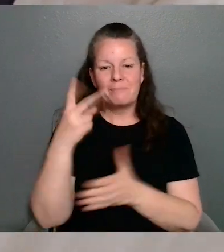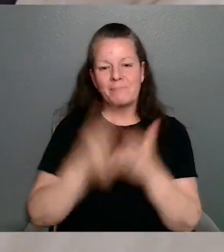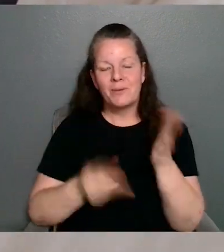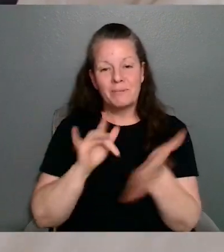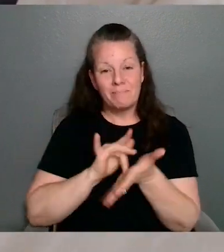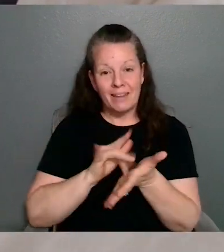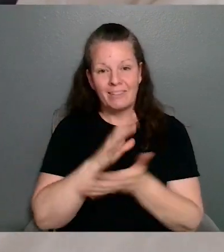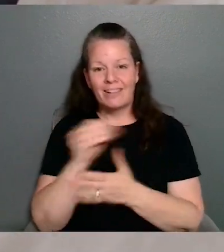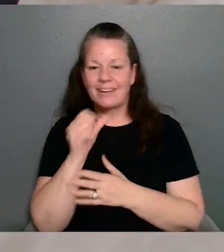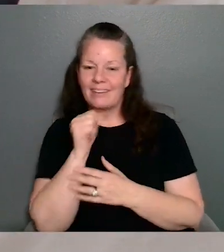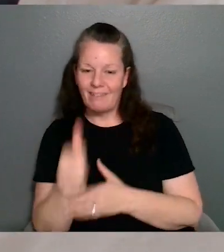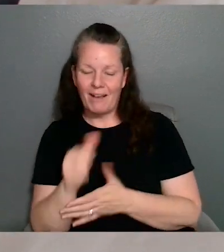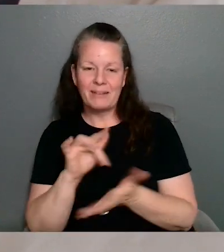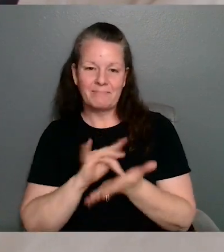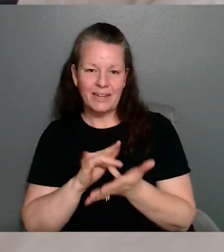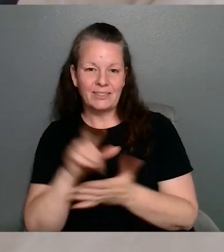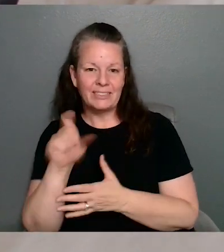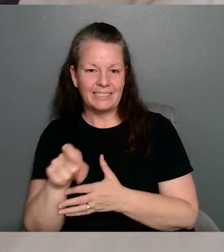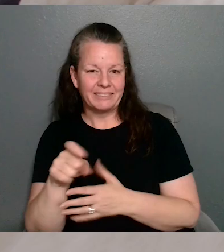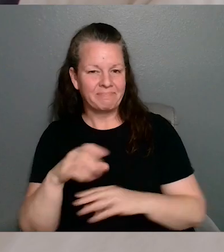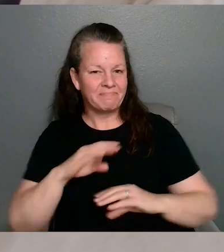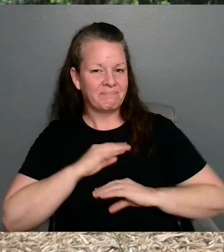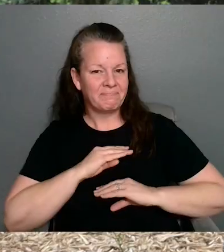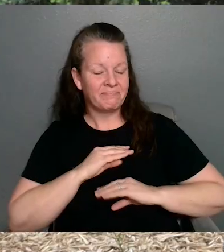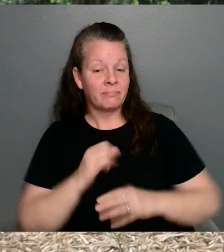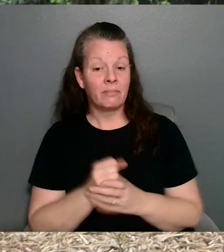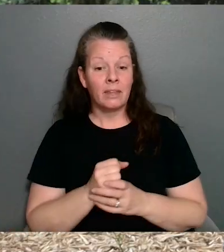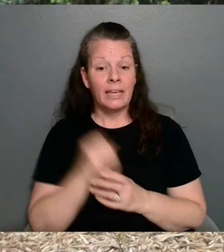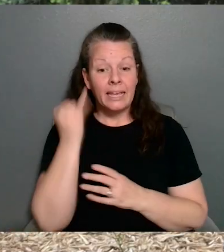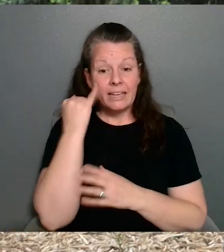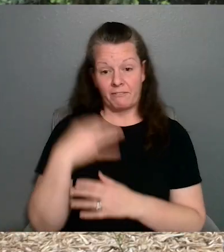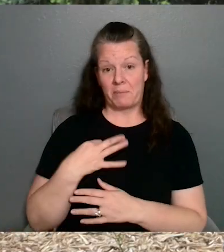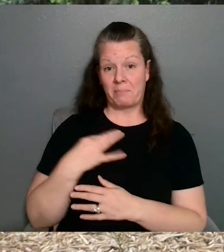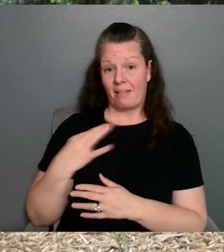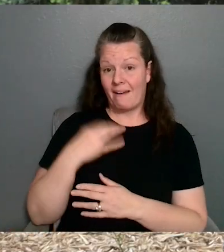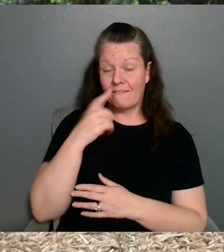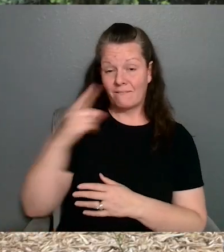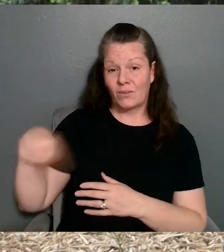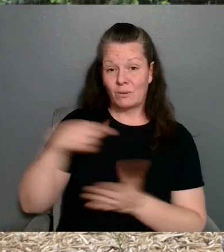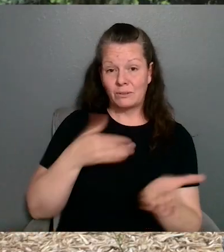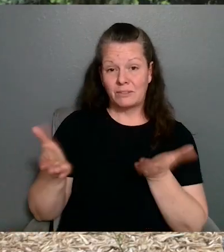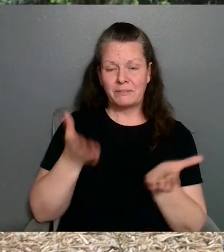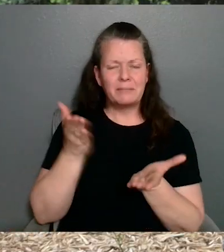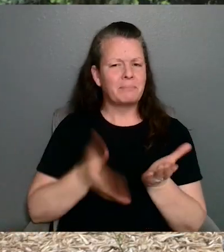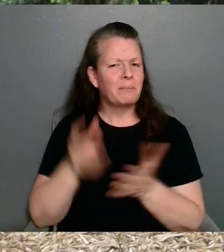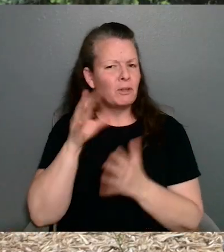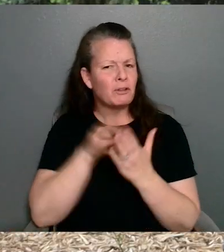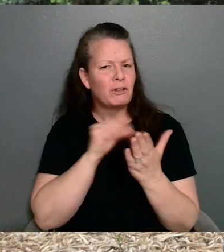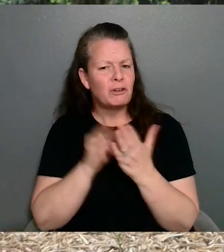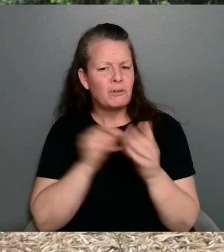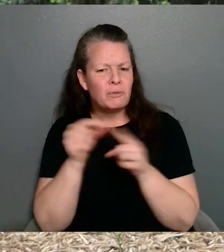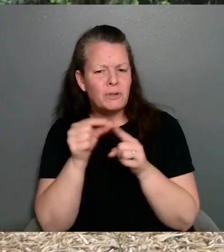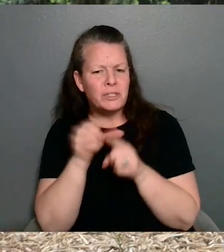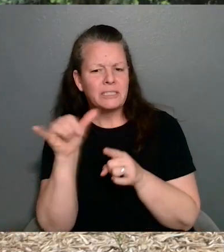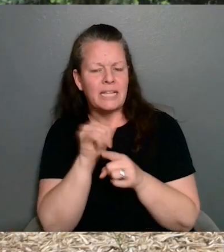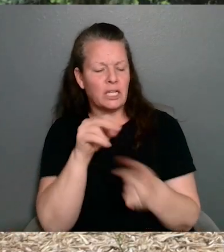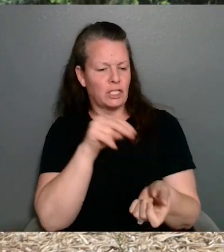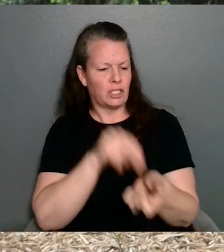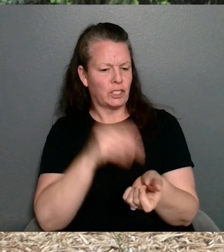both of our medical and non-medical needs. If you apply for these services, you might even hear terms like nursing home level of care,